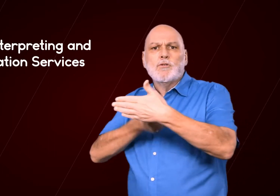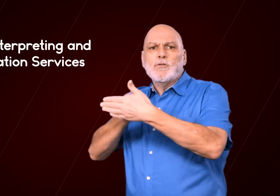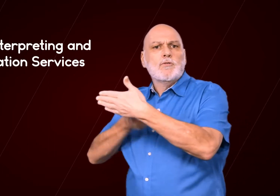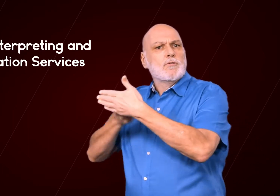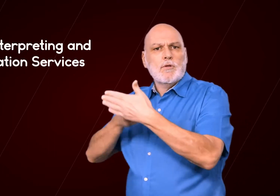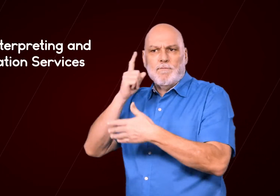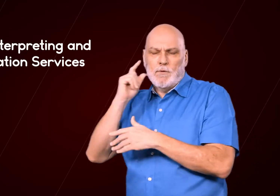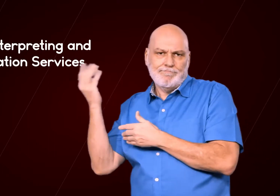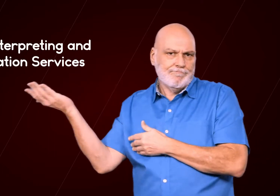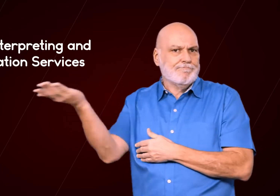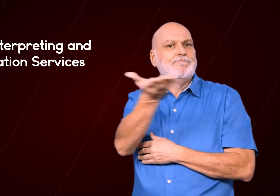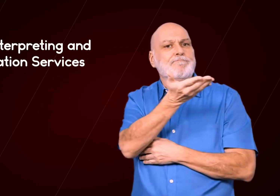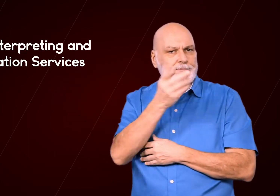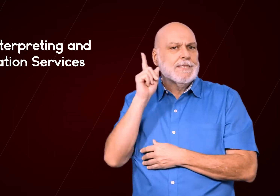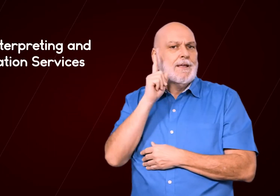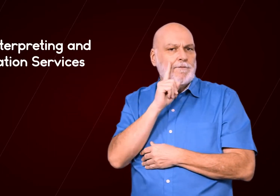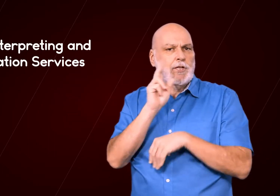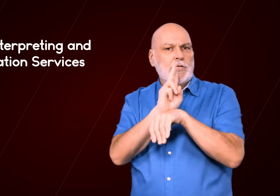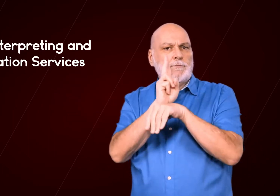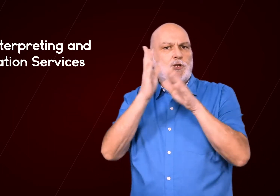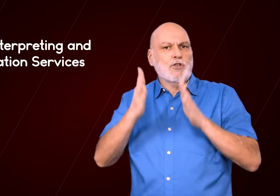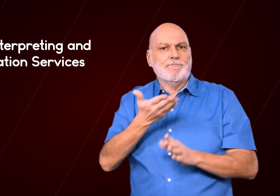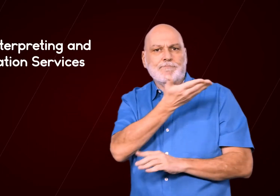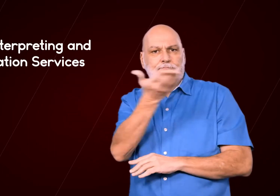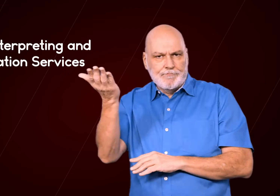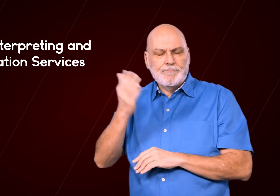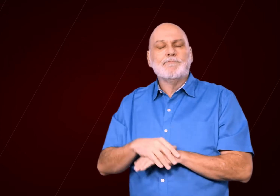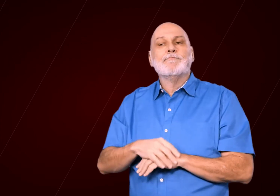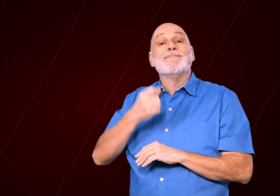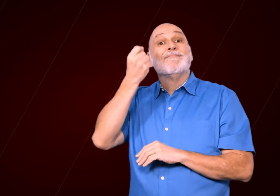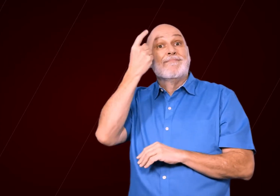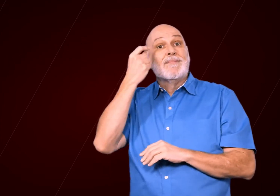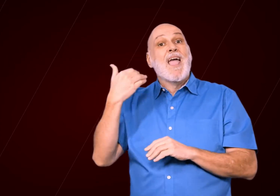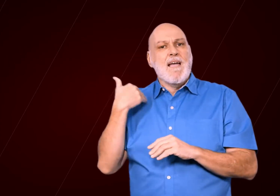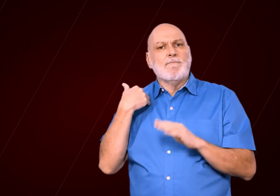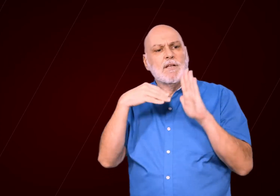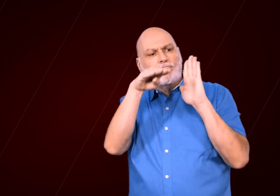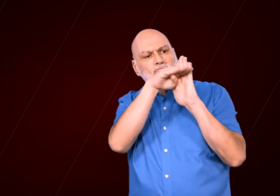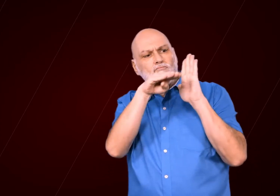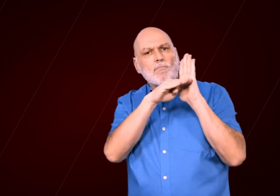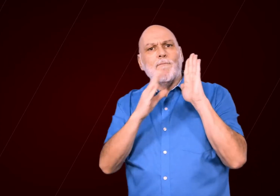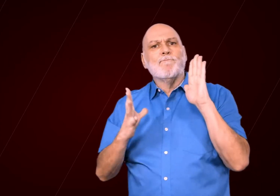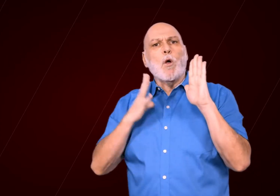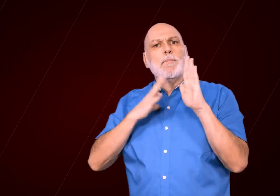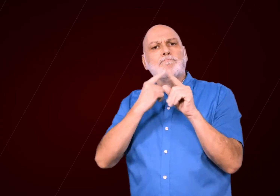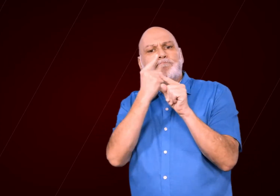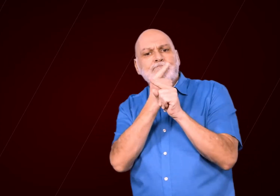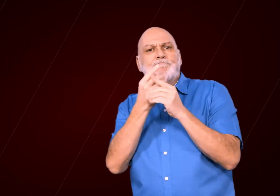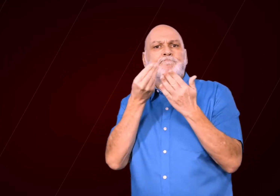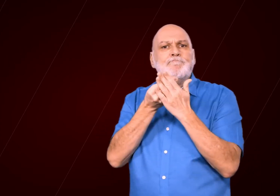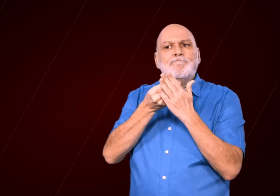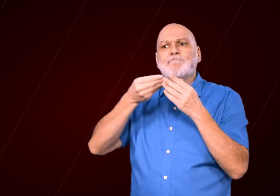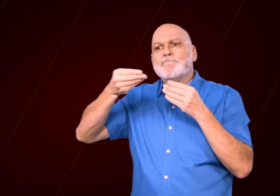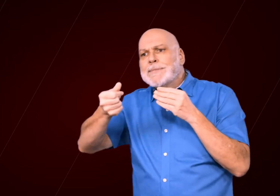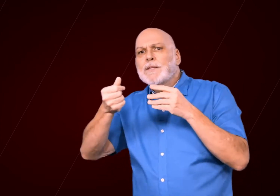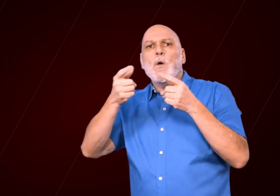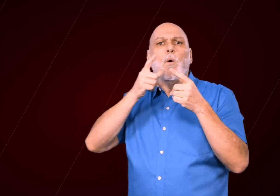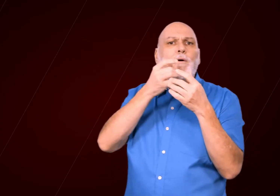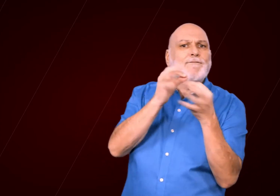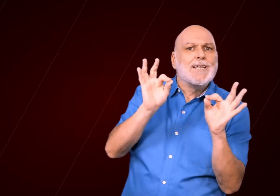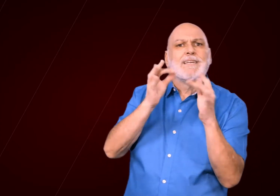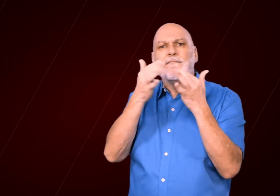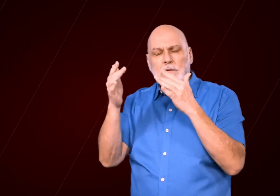There is no written statement on exactly what type of services but